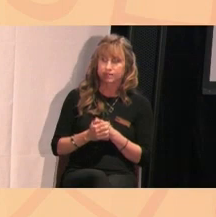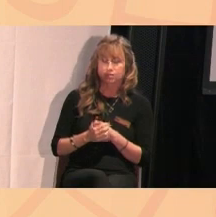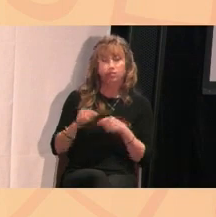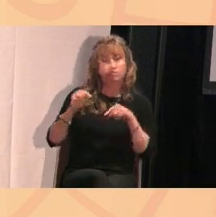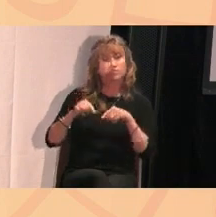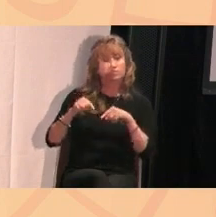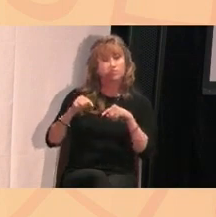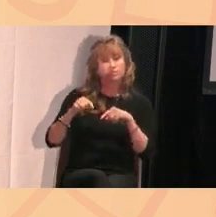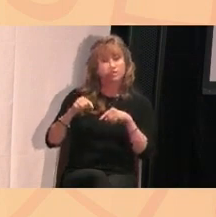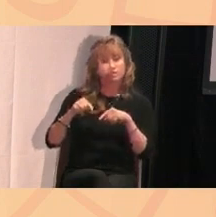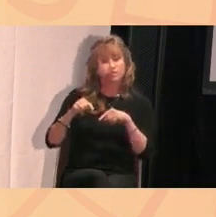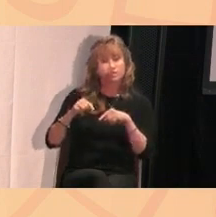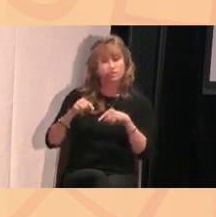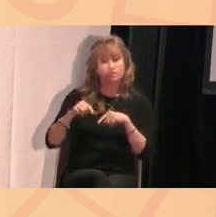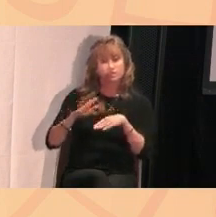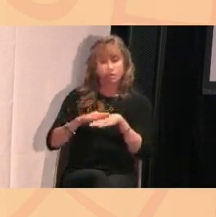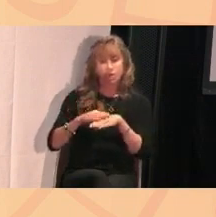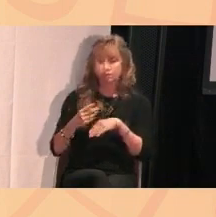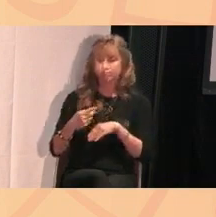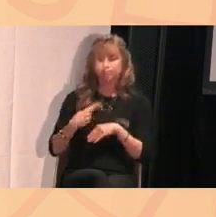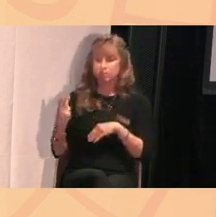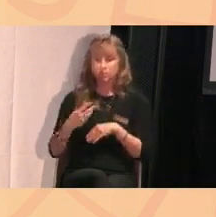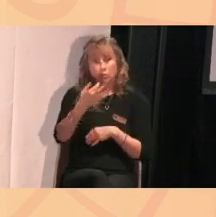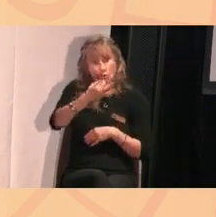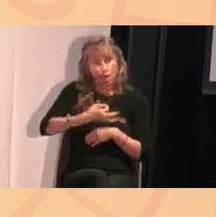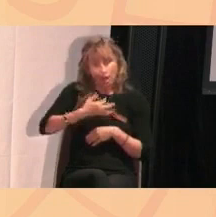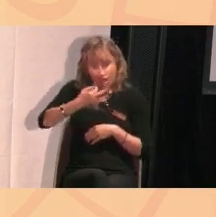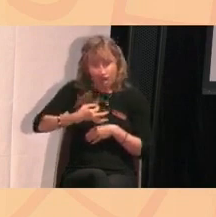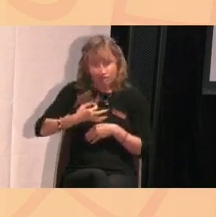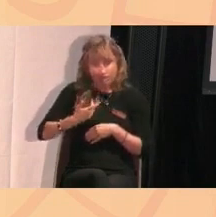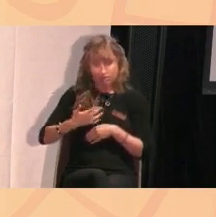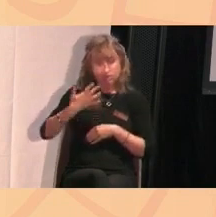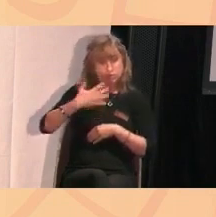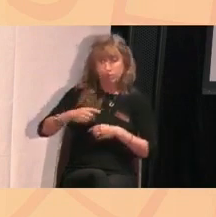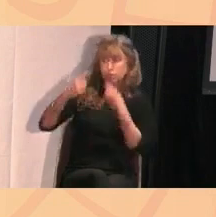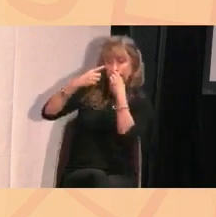environmental season that takes place or a political time.